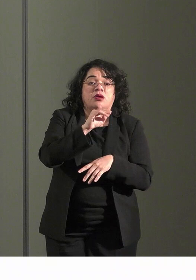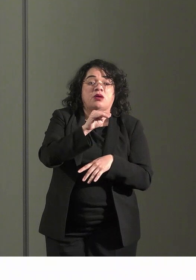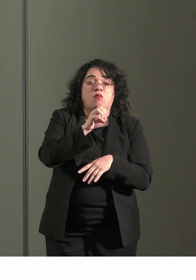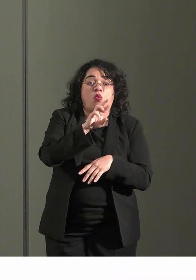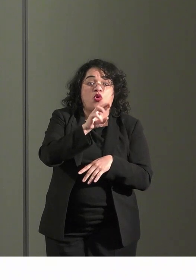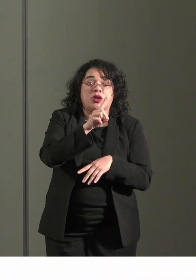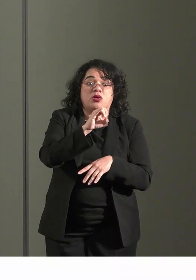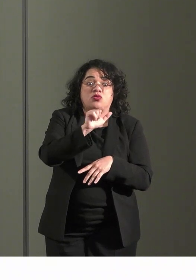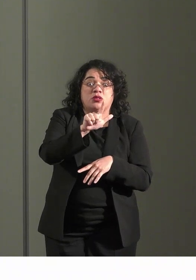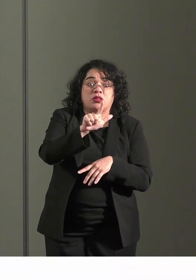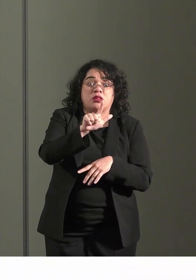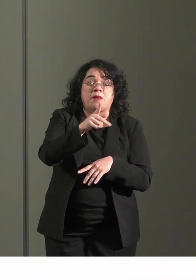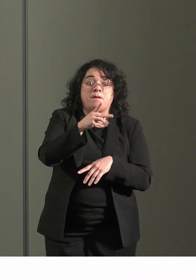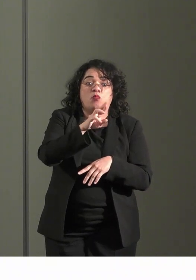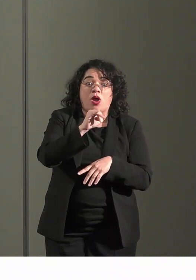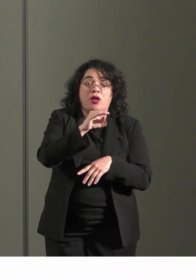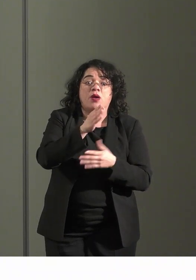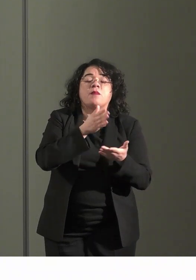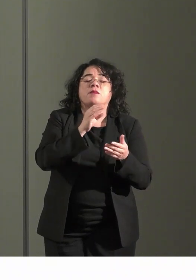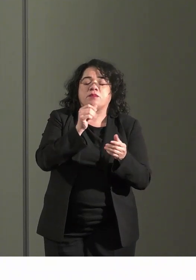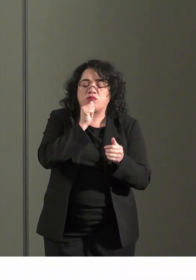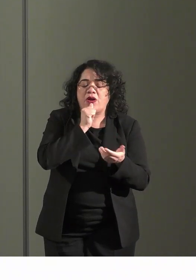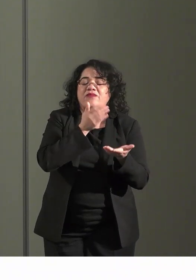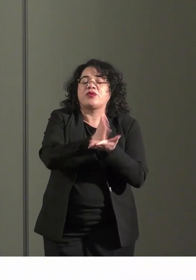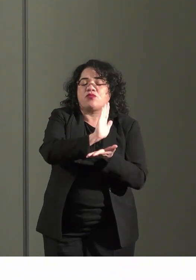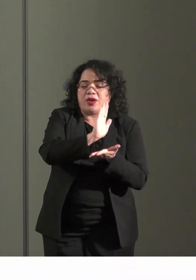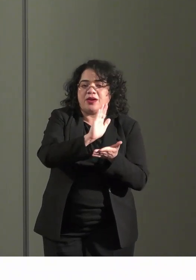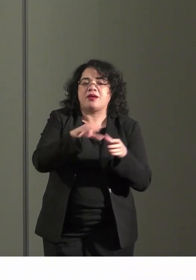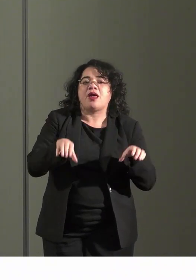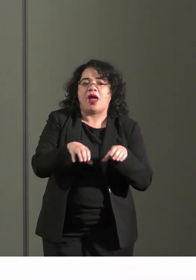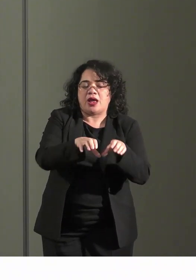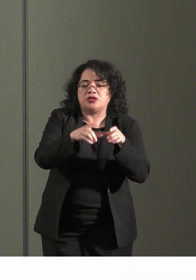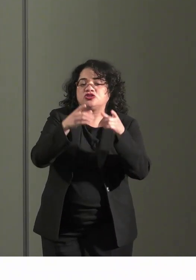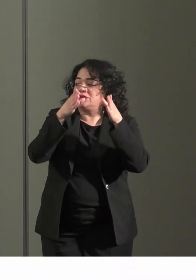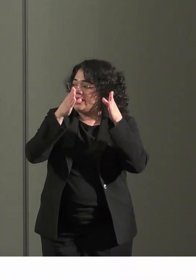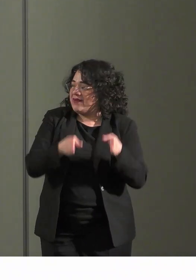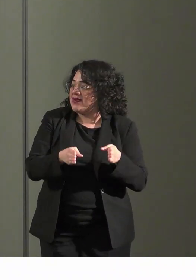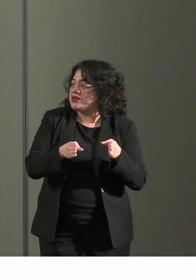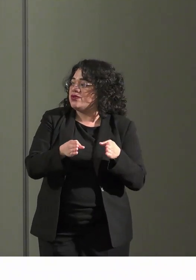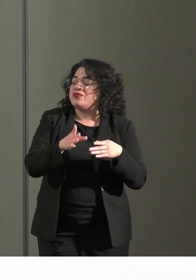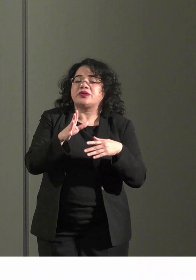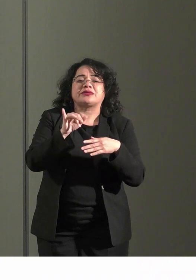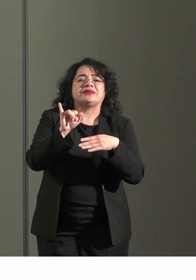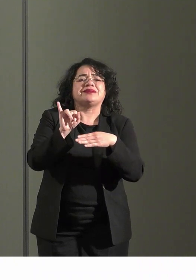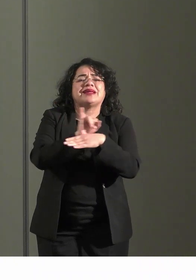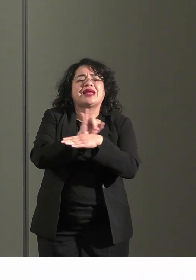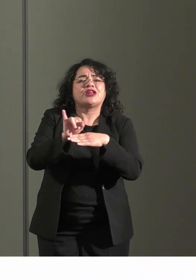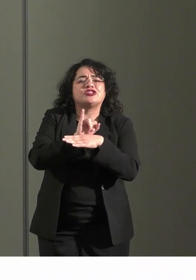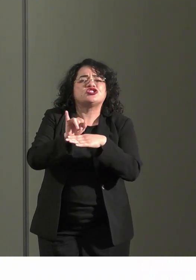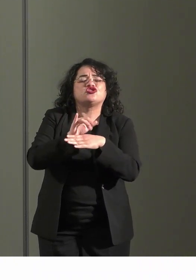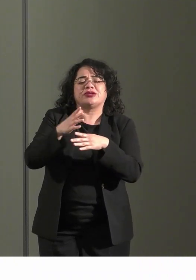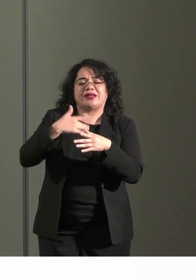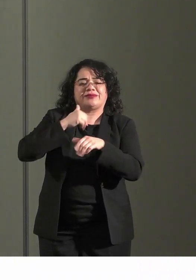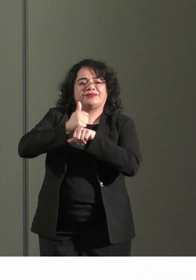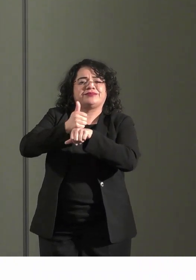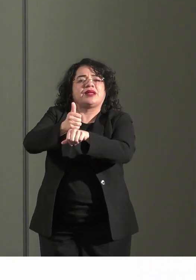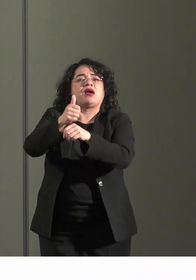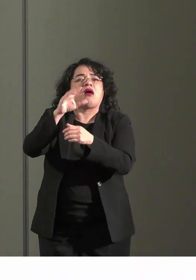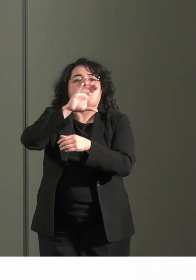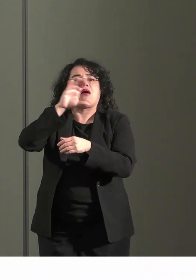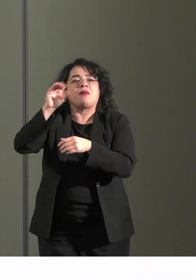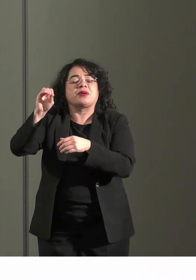right to sue under the act. It is created industry of attorneys that pursue companies for violations